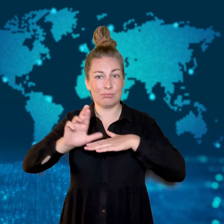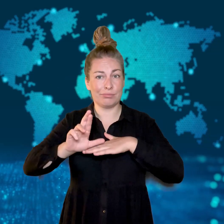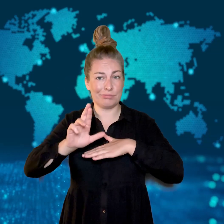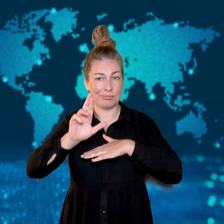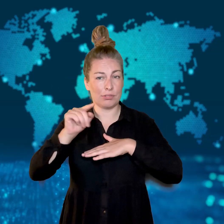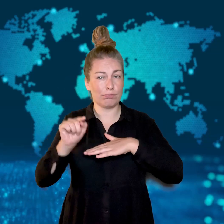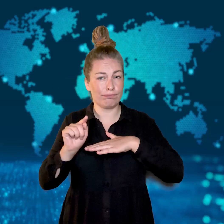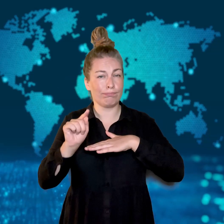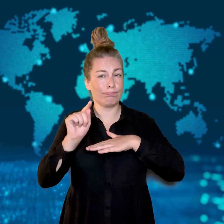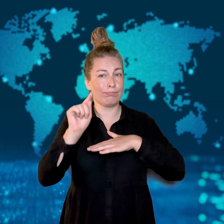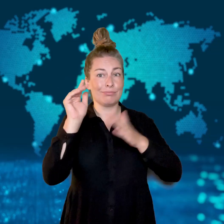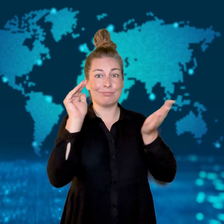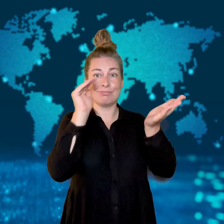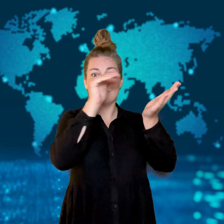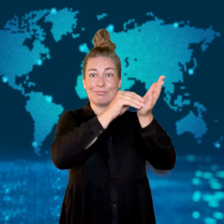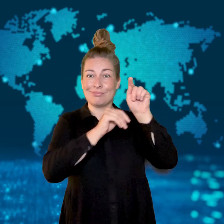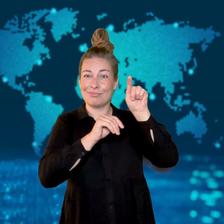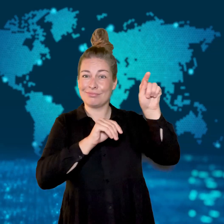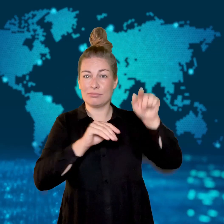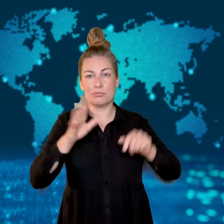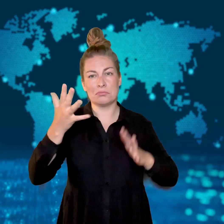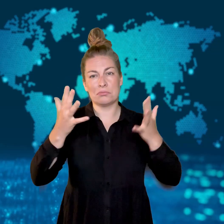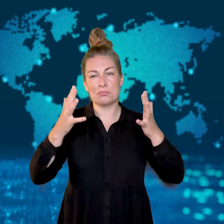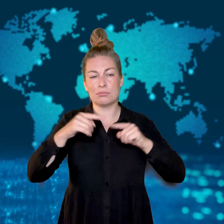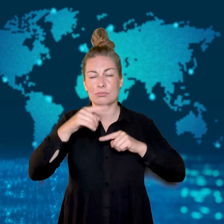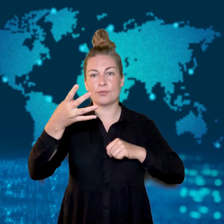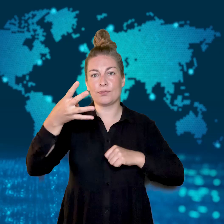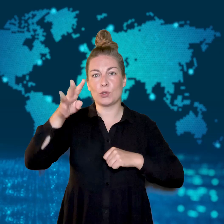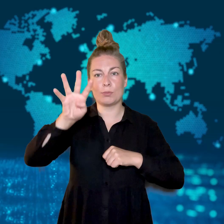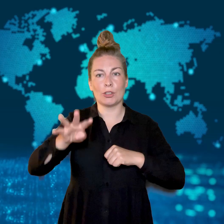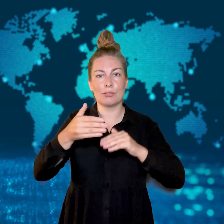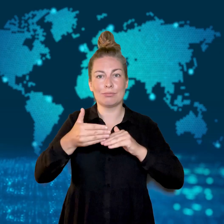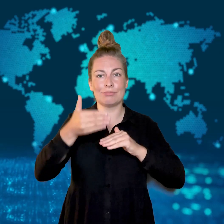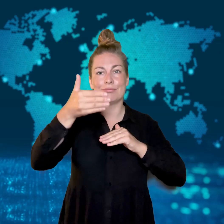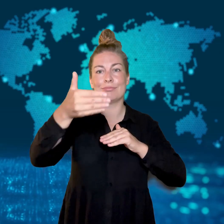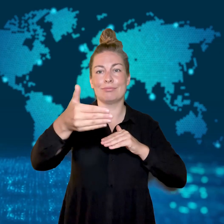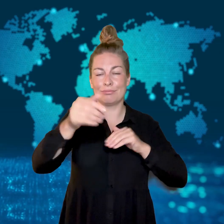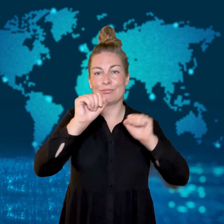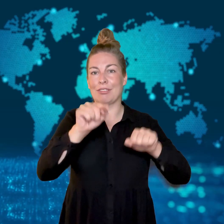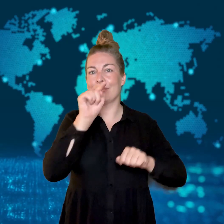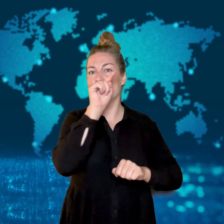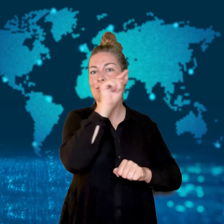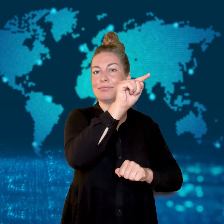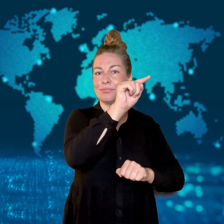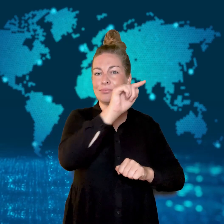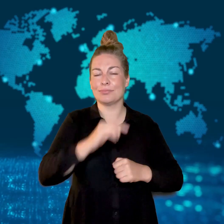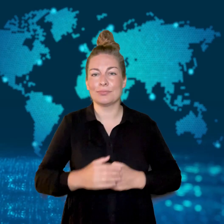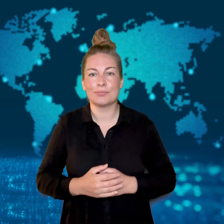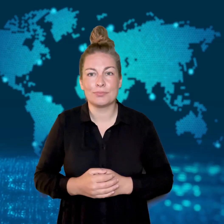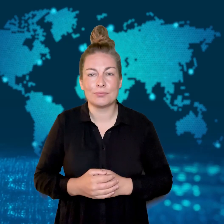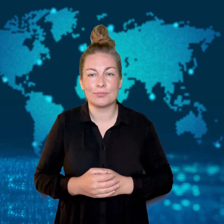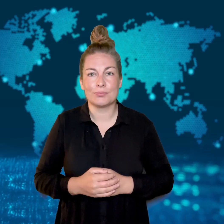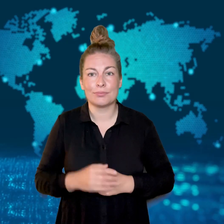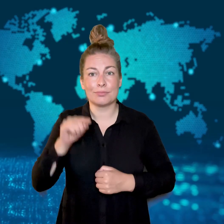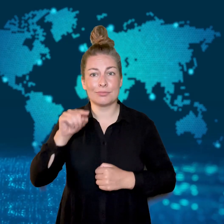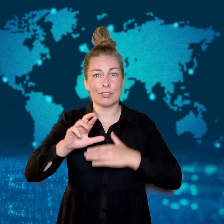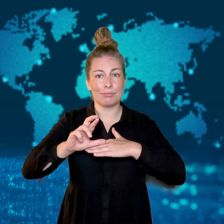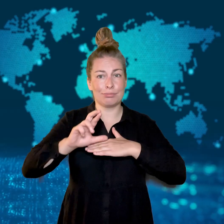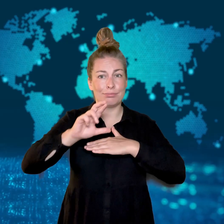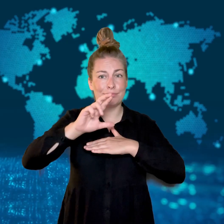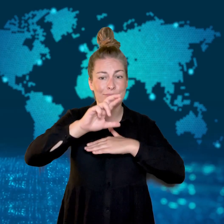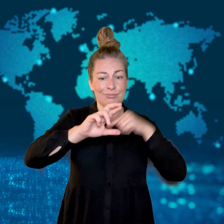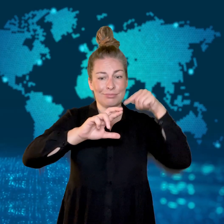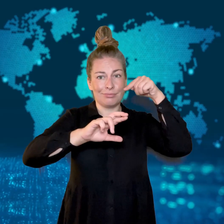There are seven scientific instruments on board, and four of them will be